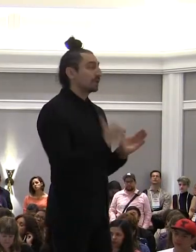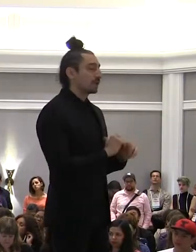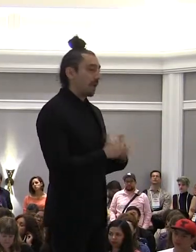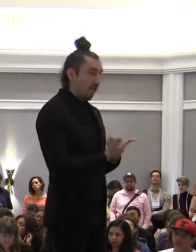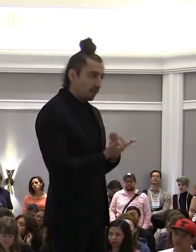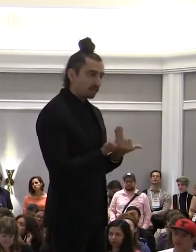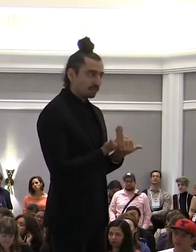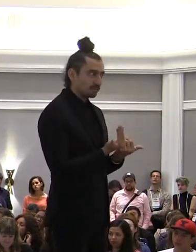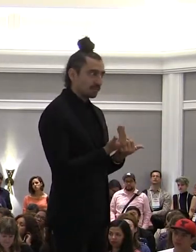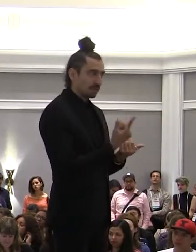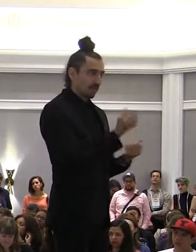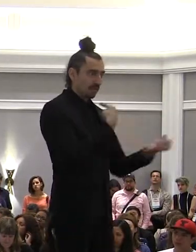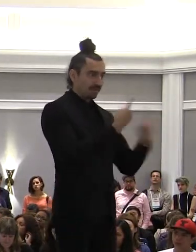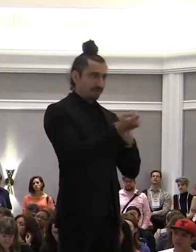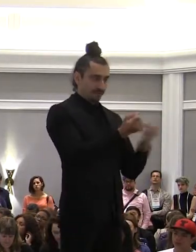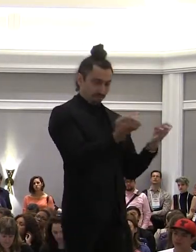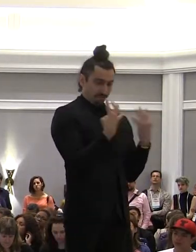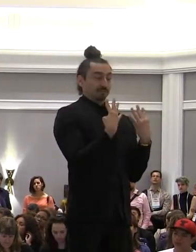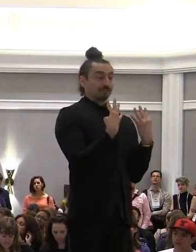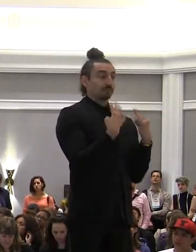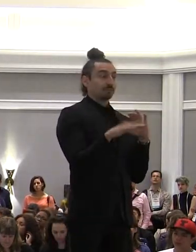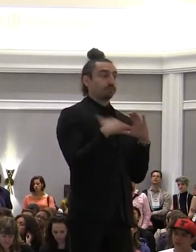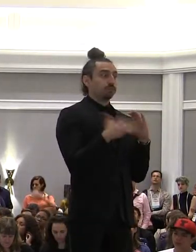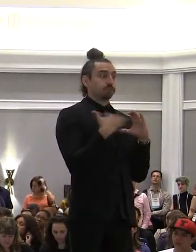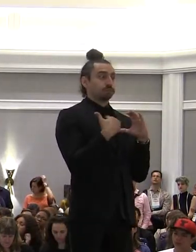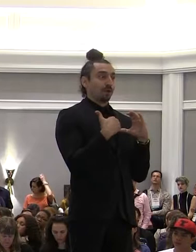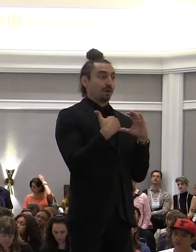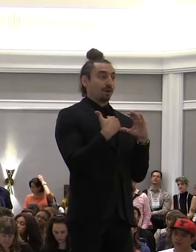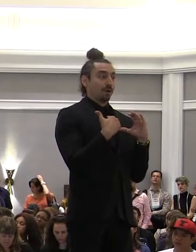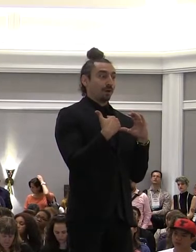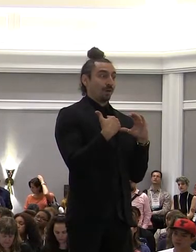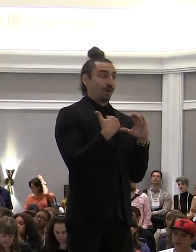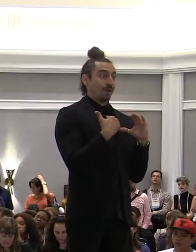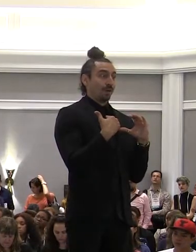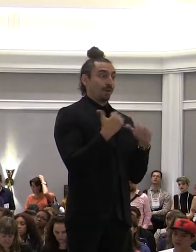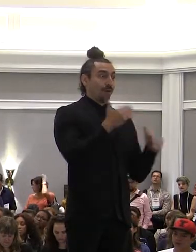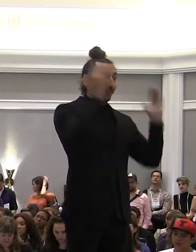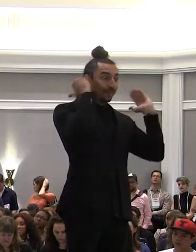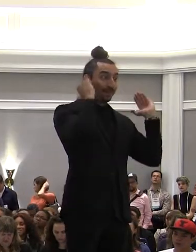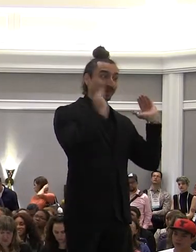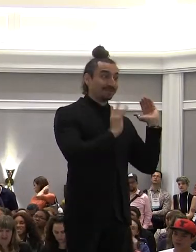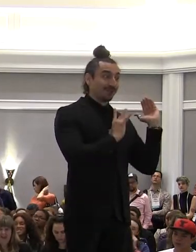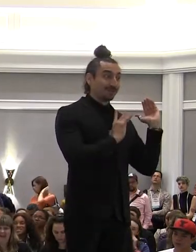At this point in the conference, a lot of you have been emailing me, which is awesome. I would not encourage you to do that for the next three days.